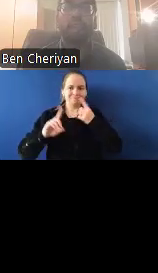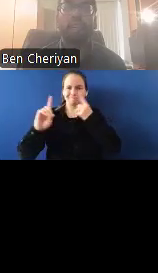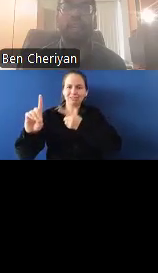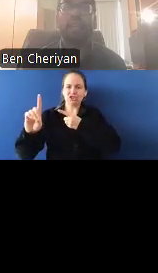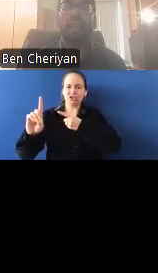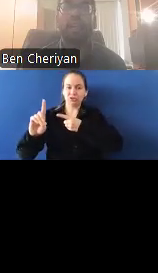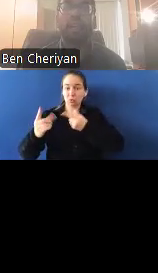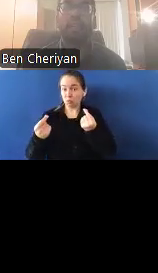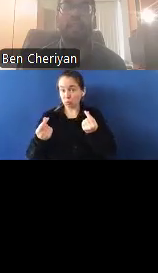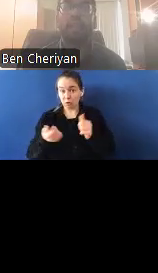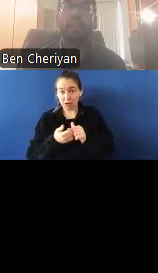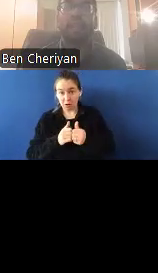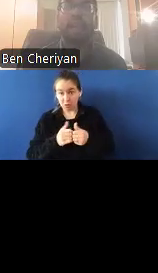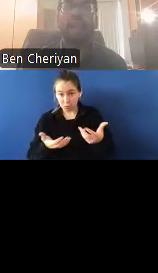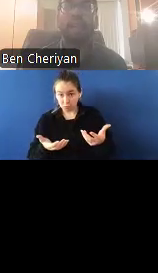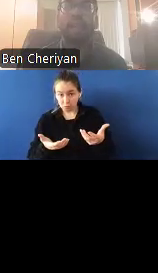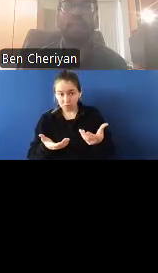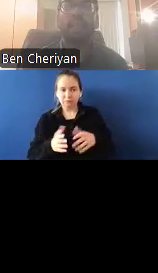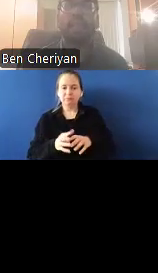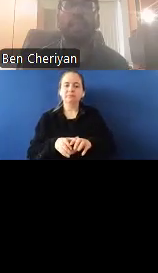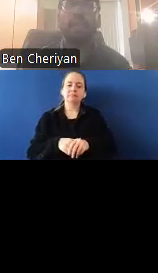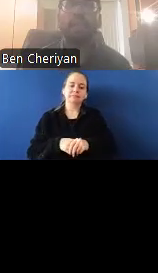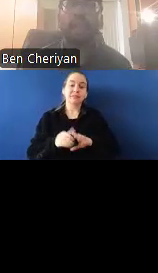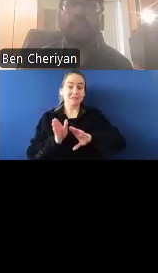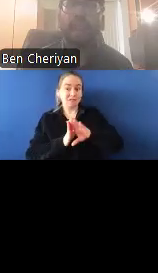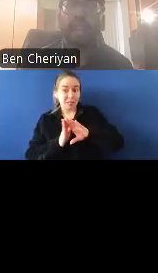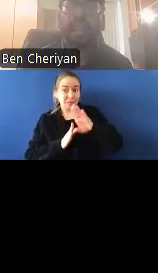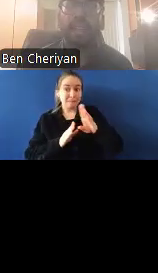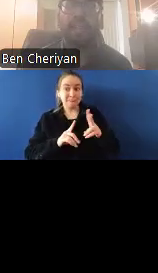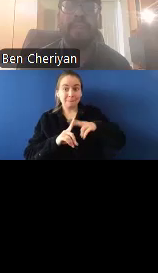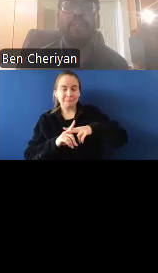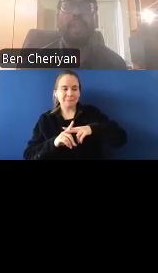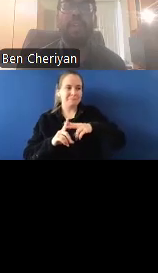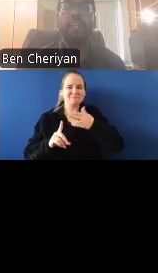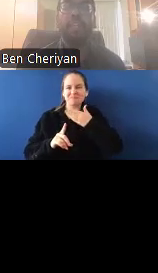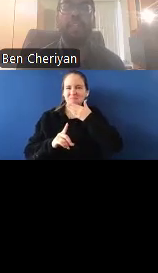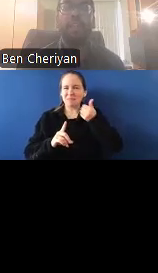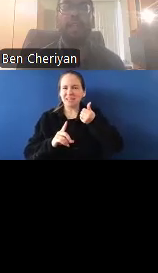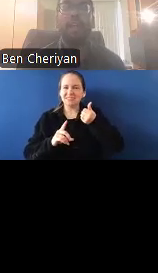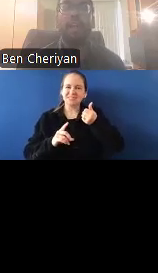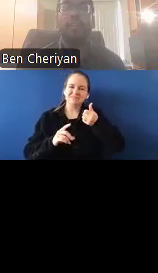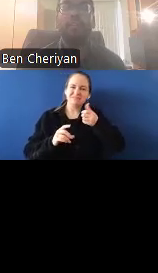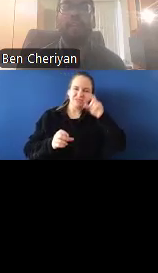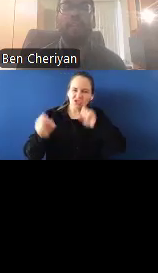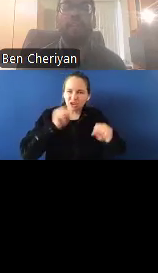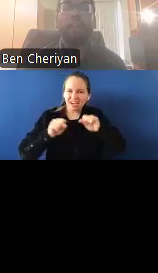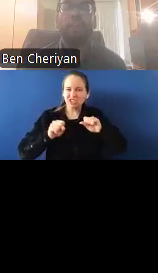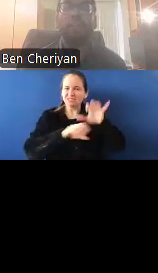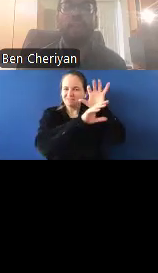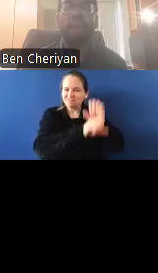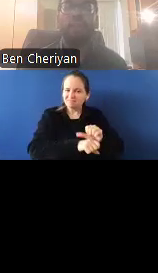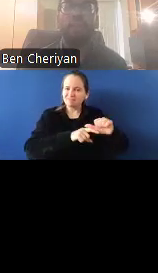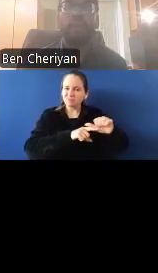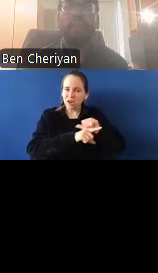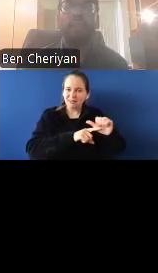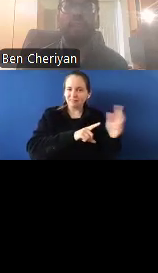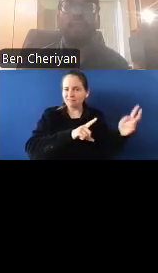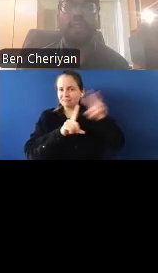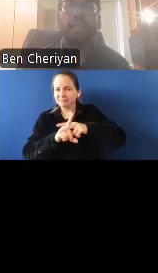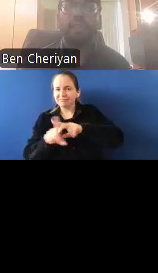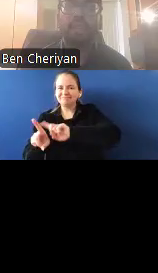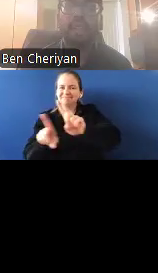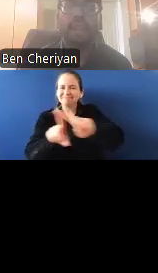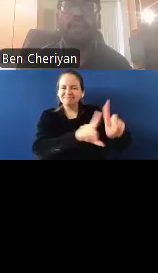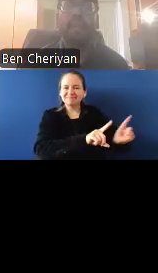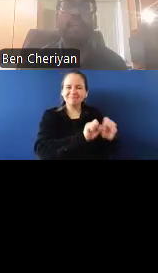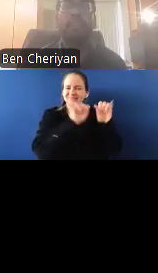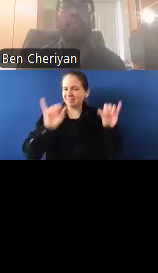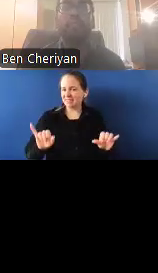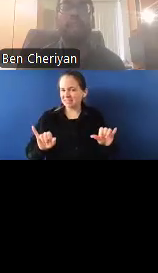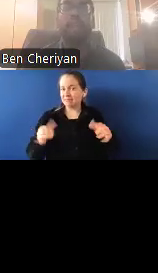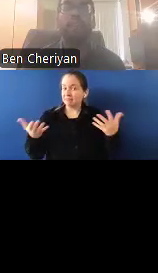we develop and implement best practices, effective strategies across various systems, meaning those,